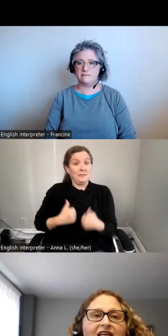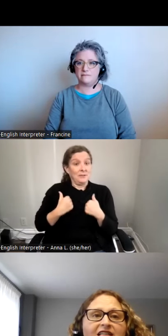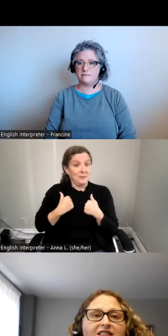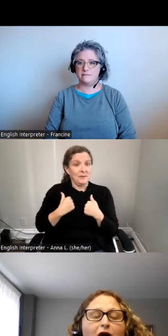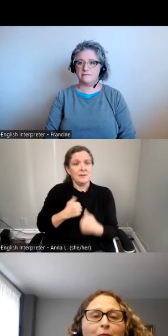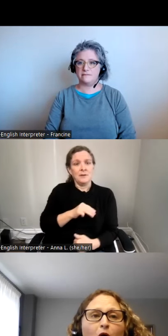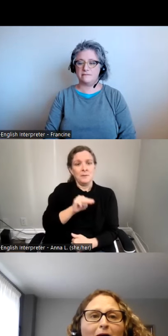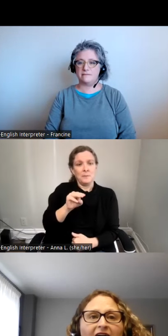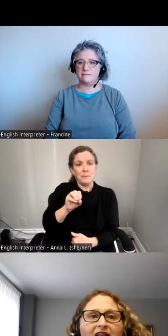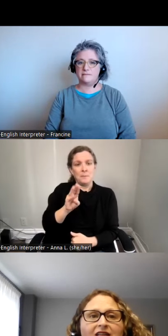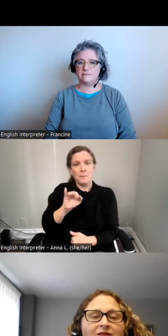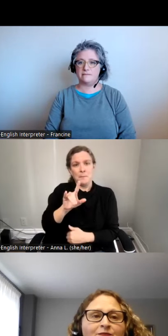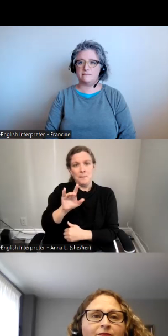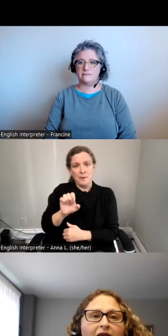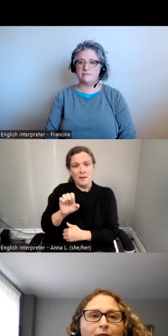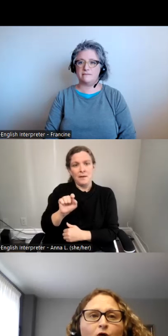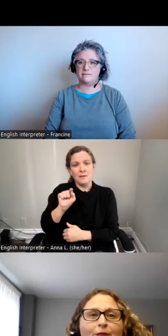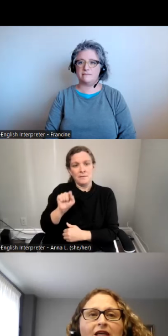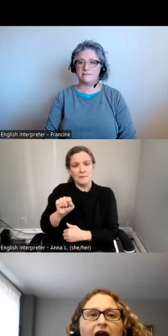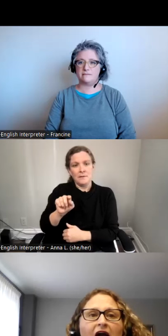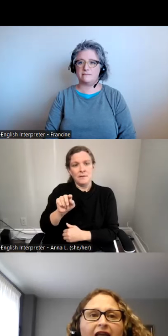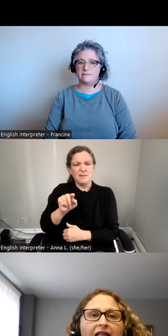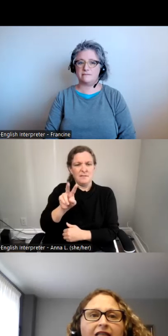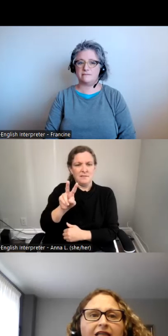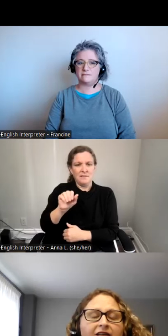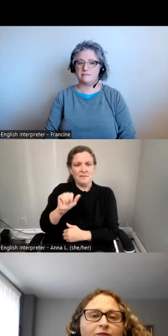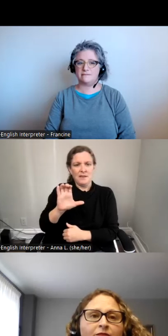which day they can be vaccinated. And our e-mail